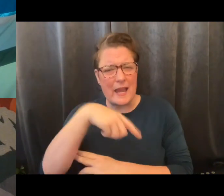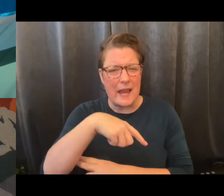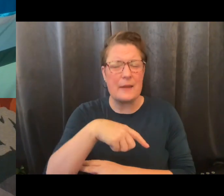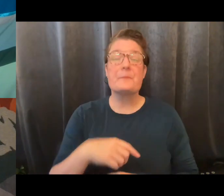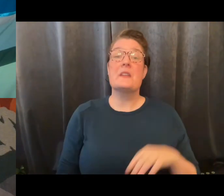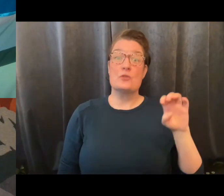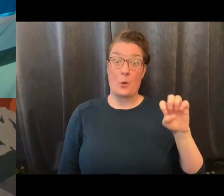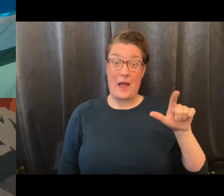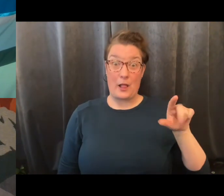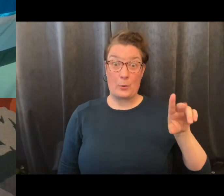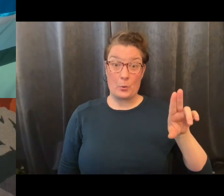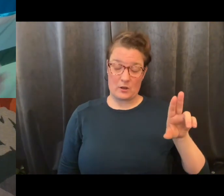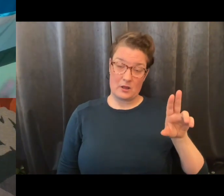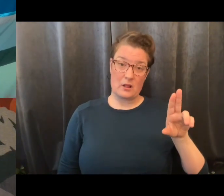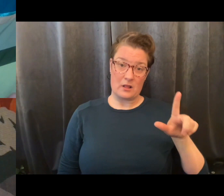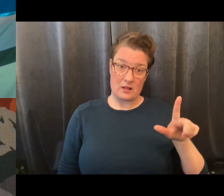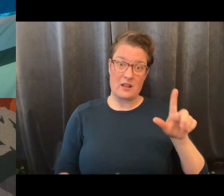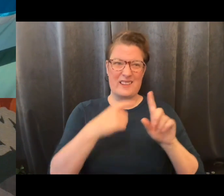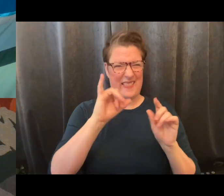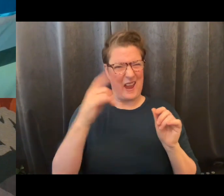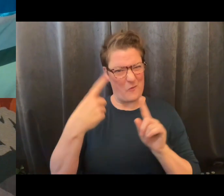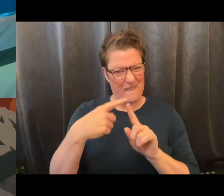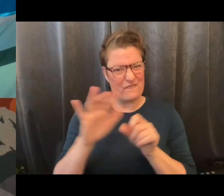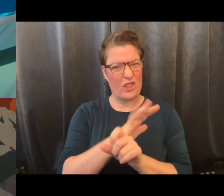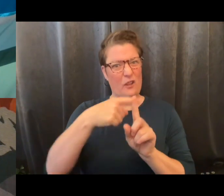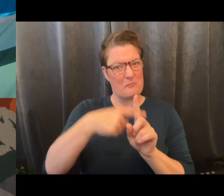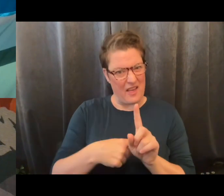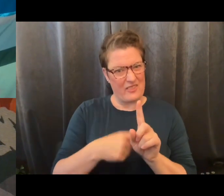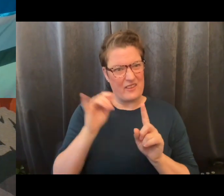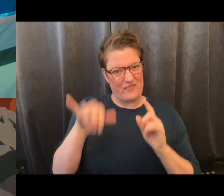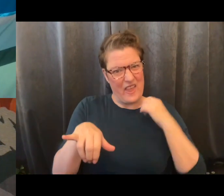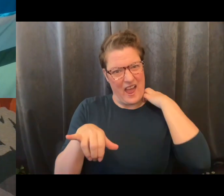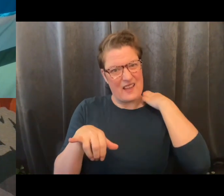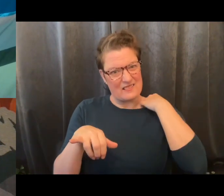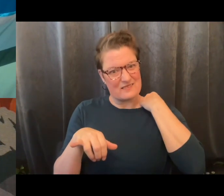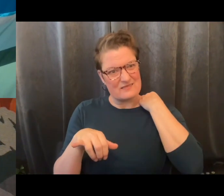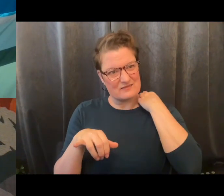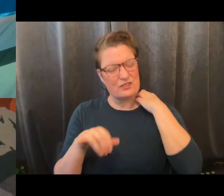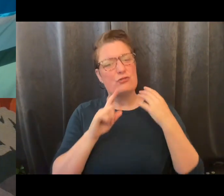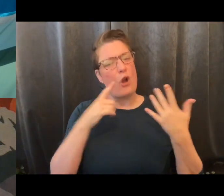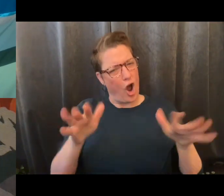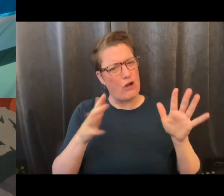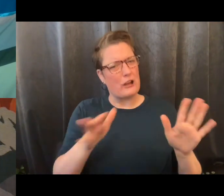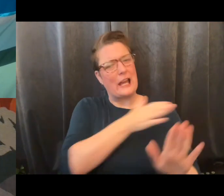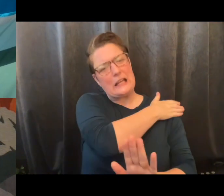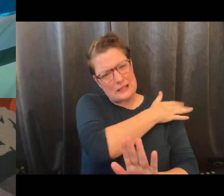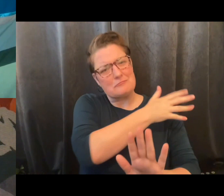of like this month of doing those things that really you're doing throughout the days and months of the year.